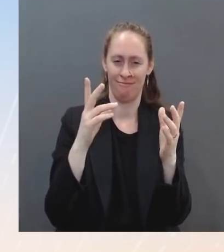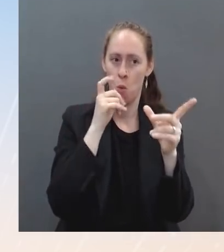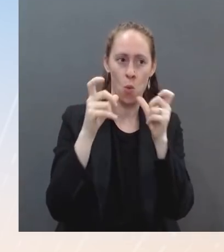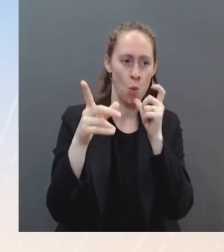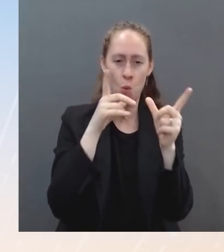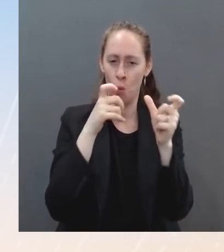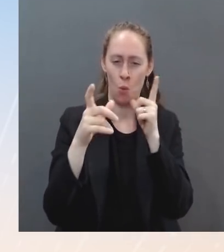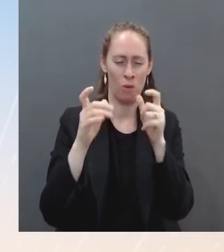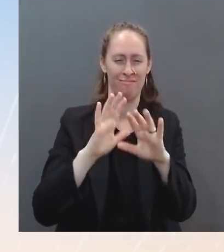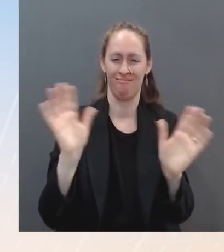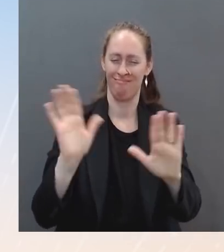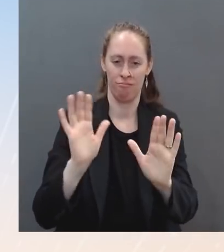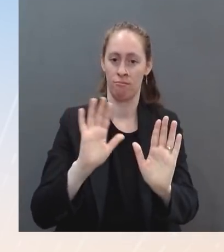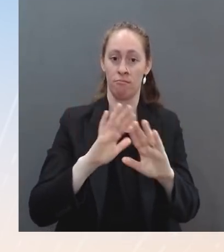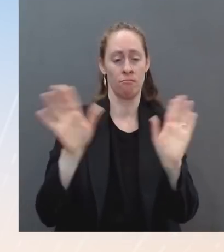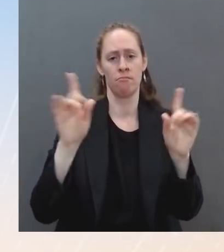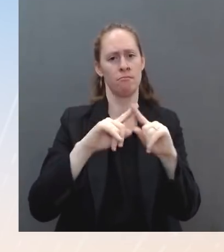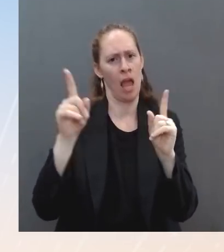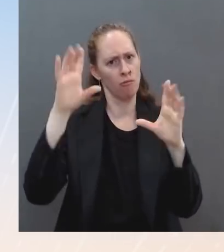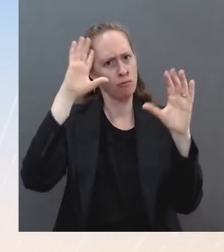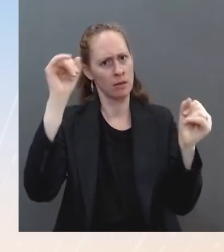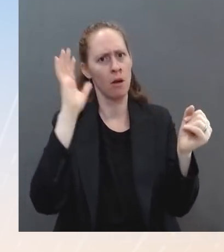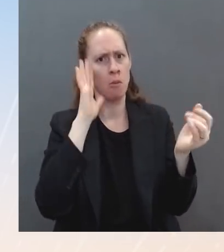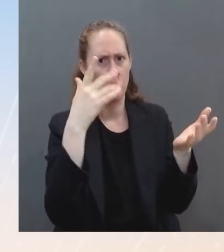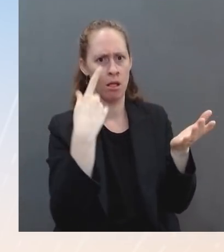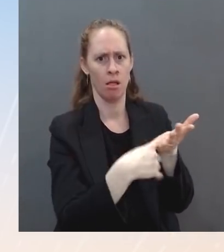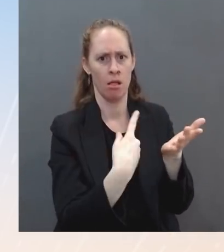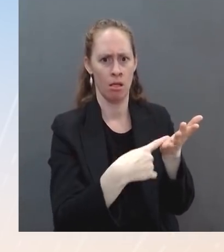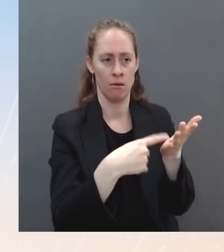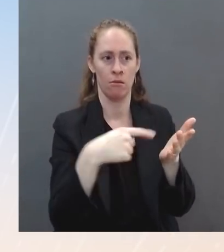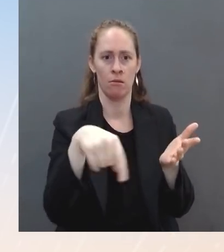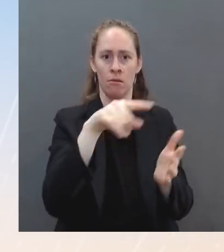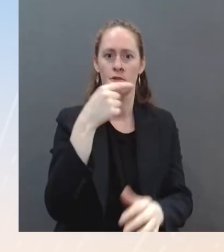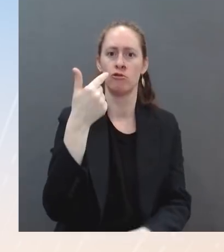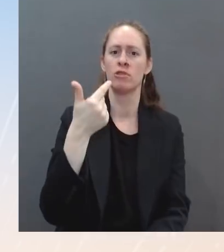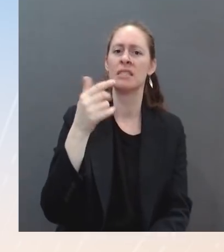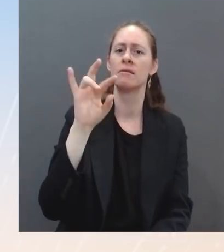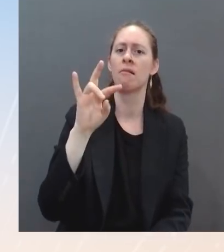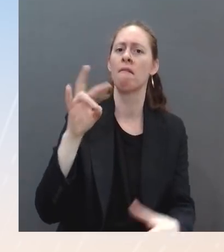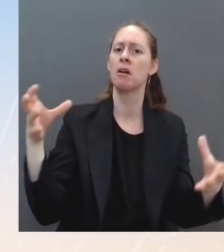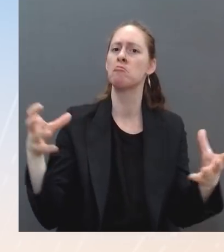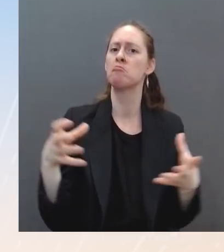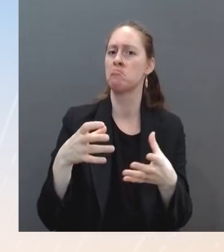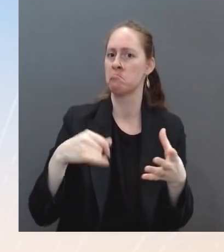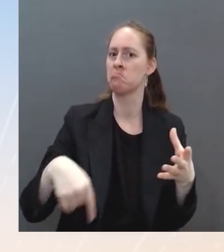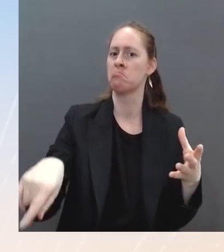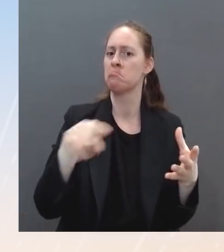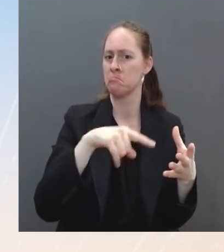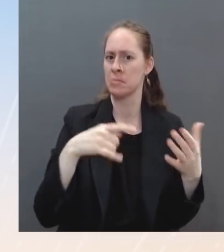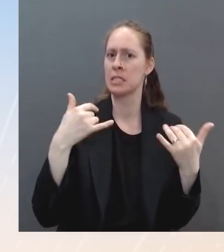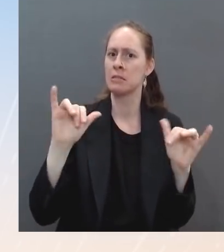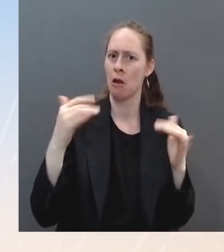This is a continuing ongoing conversation with our allies and partners. It is a key priority of maintaining stability in our energy markets.